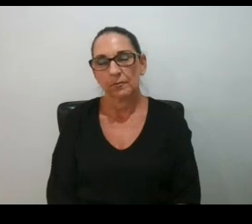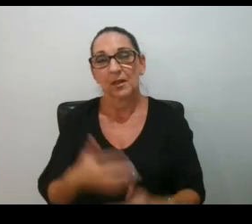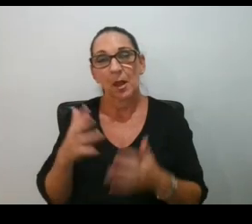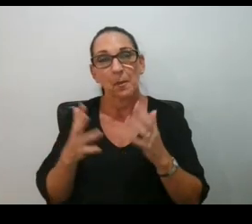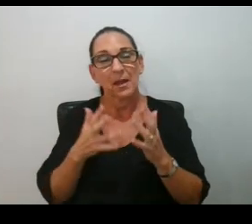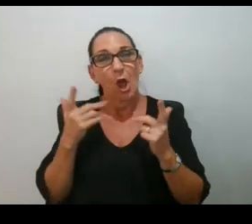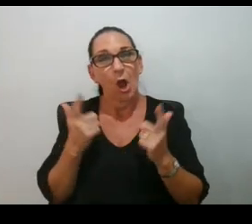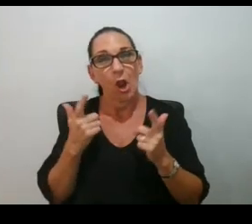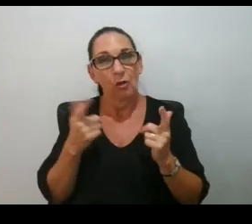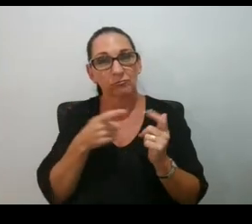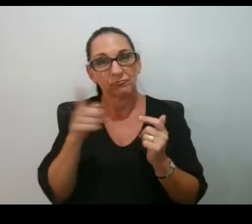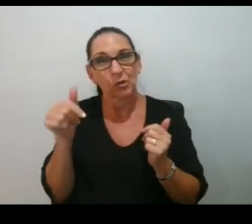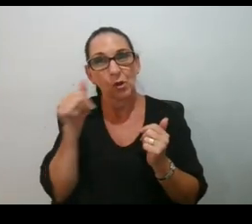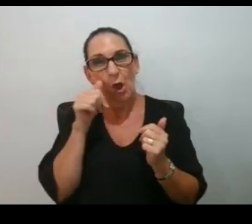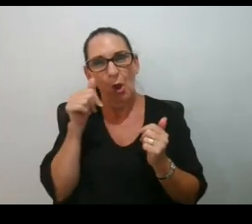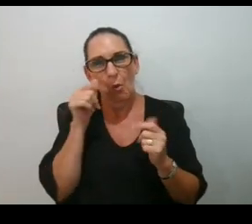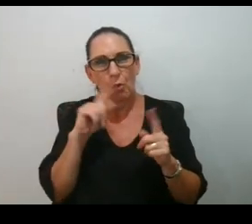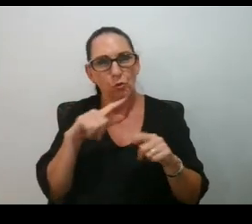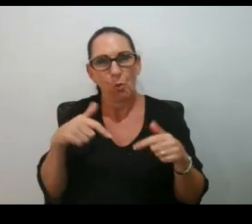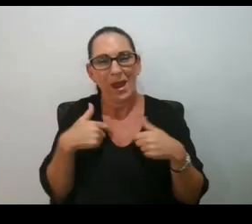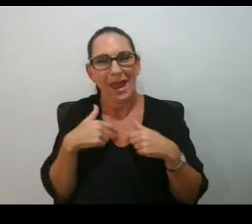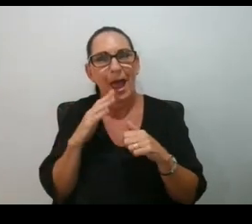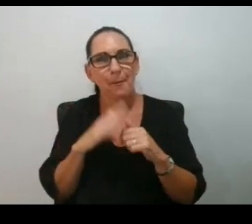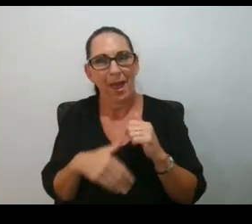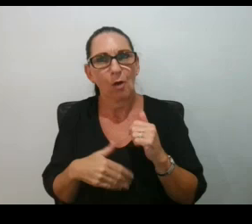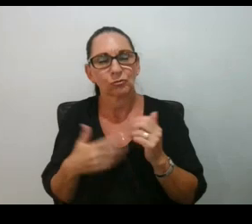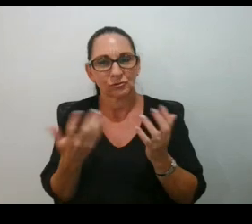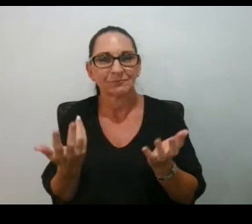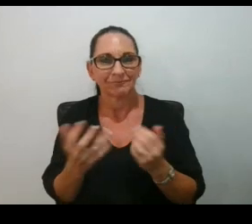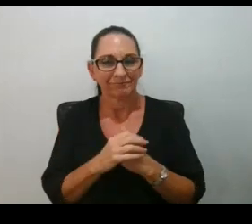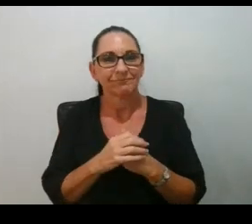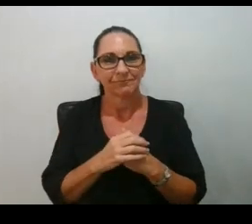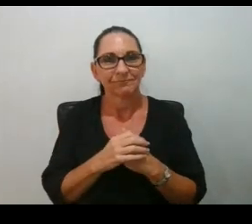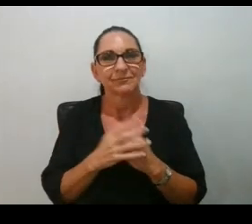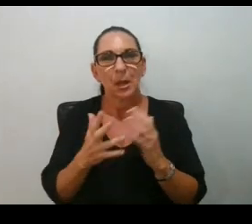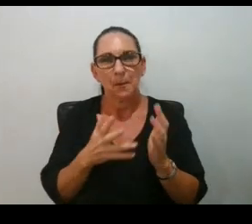what we what we're about but you can learn a few new things today well offer for you now